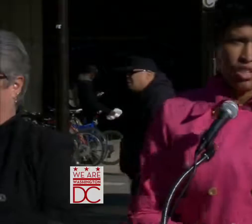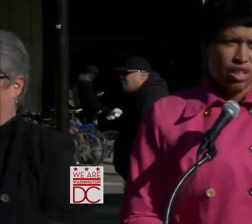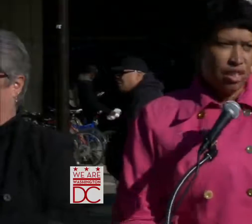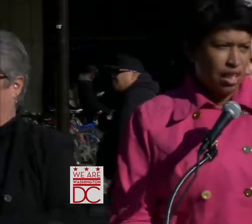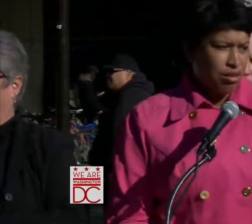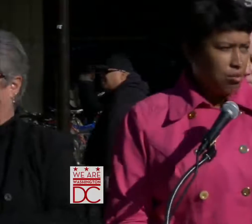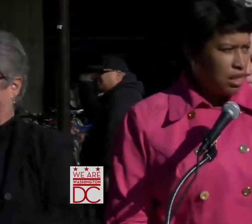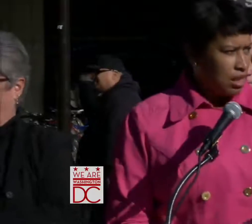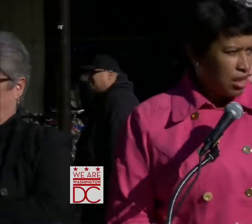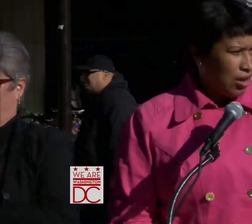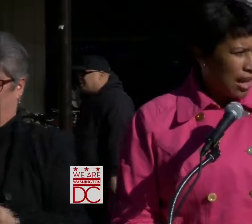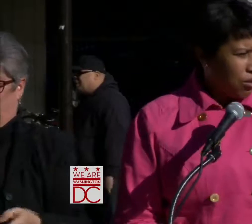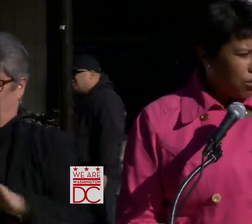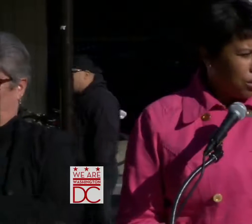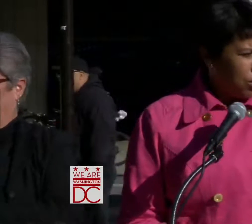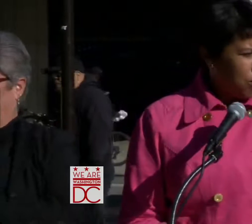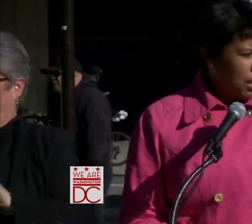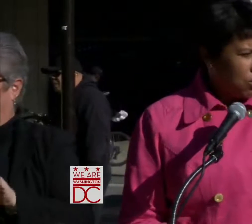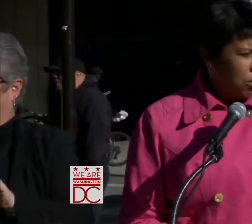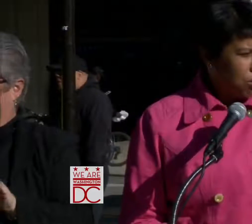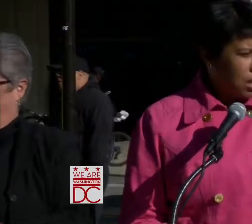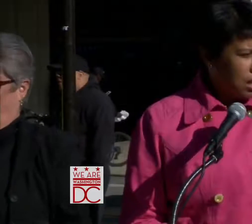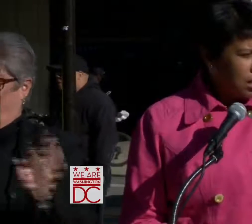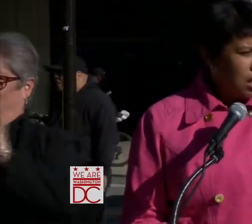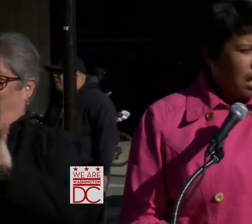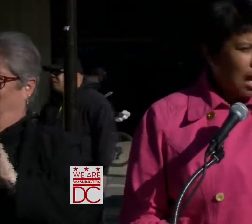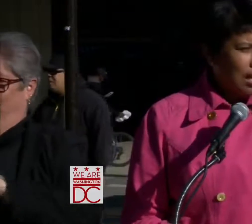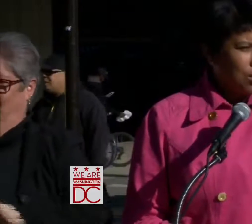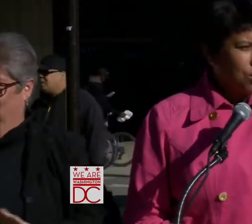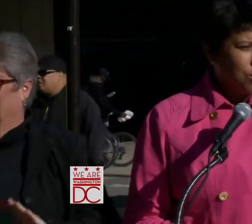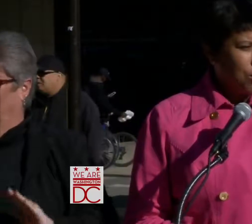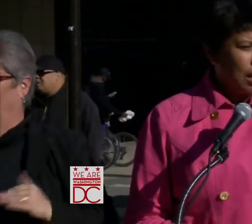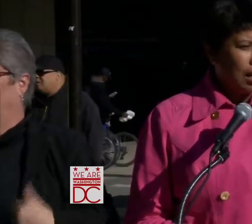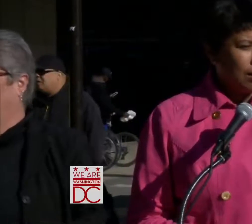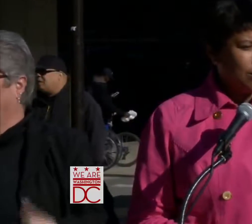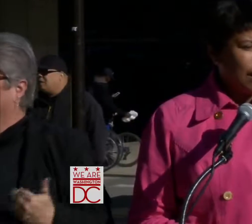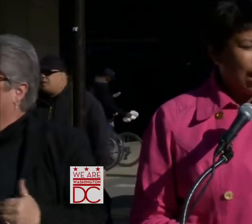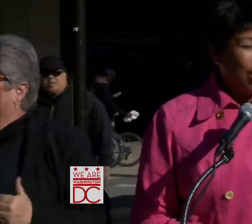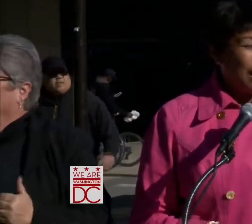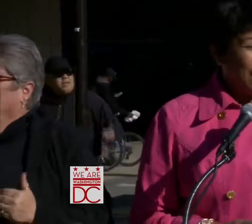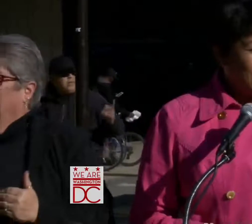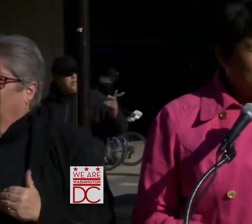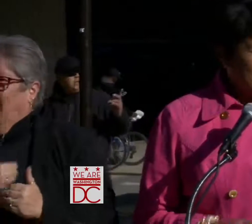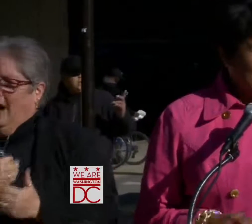SHUTDOWN IF WE DIDN'T KNOW HOW CRITICAL METRO WAS TO OUR ECONOMY.